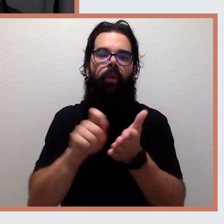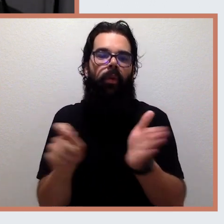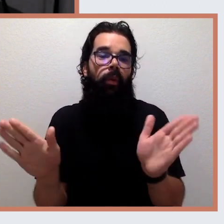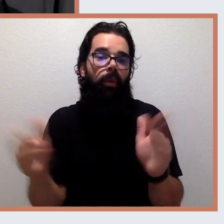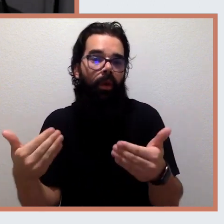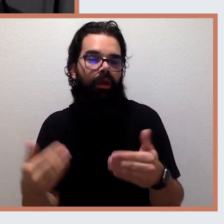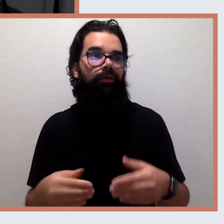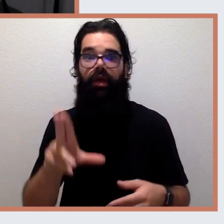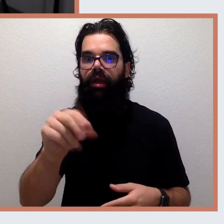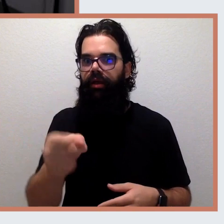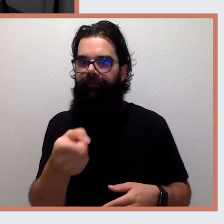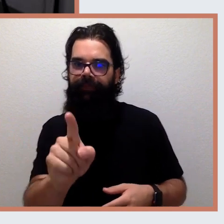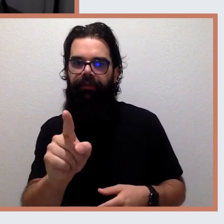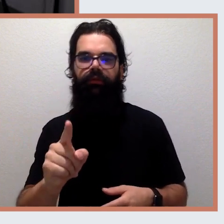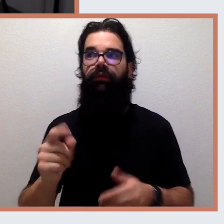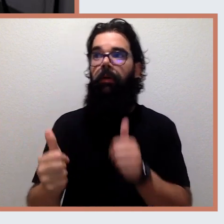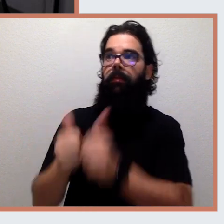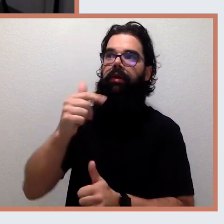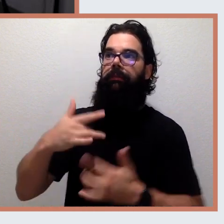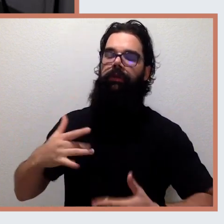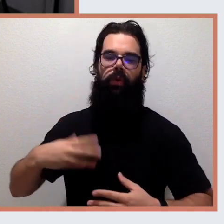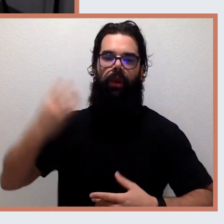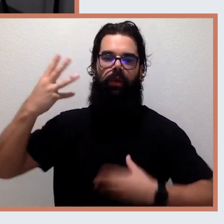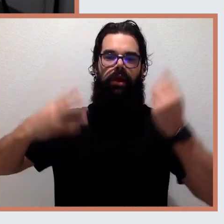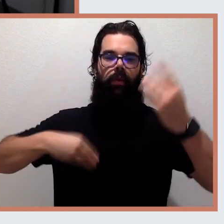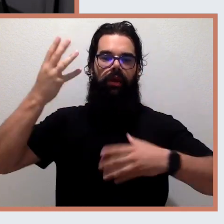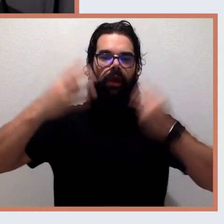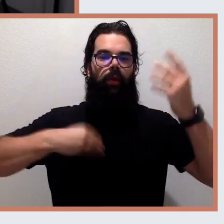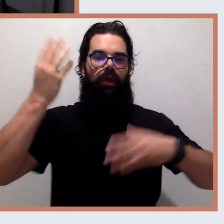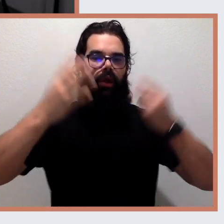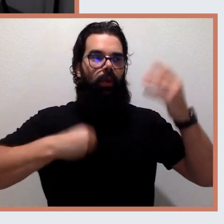That's the only way. You can't have a writer's room, again, no offense,